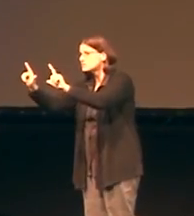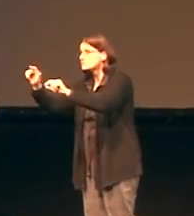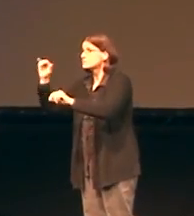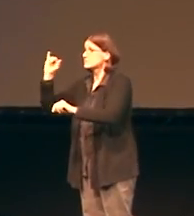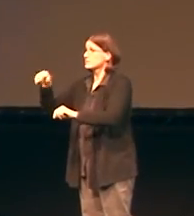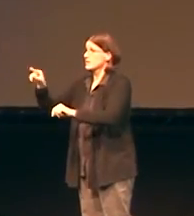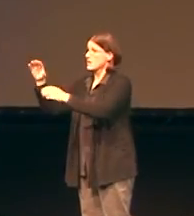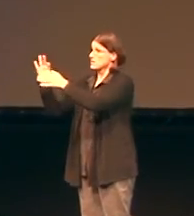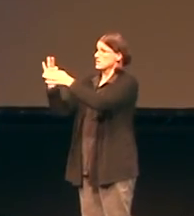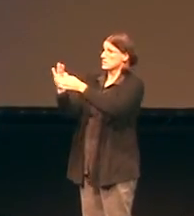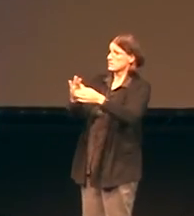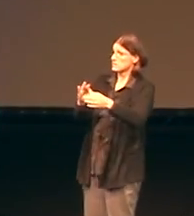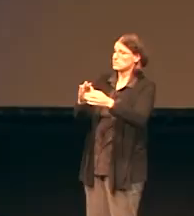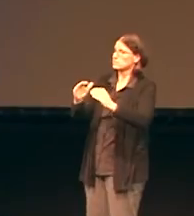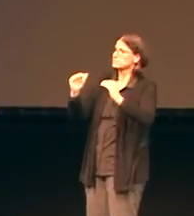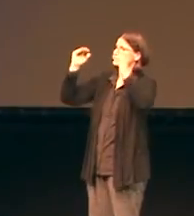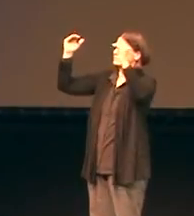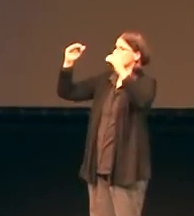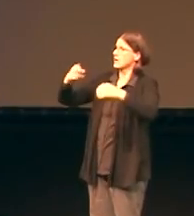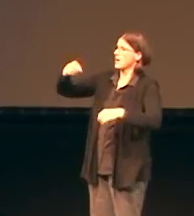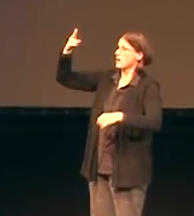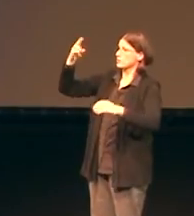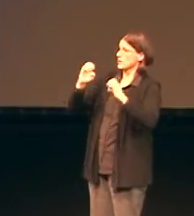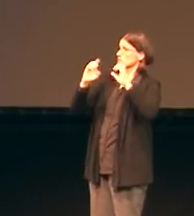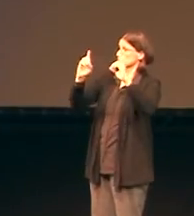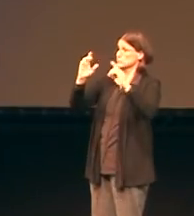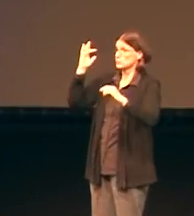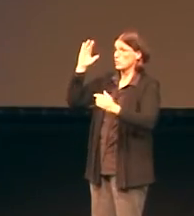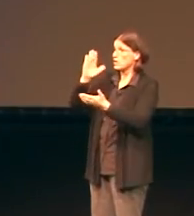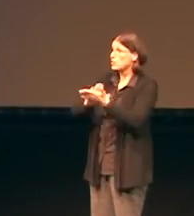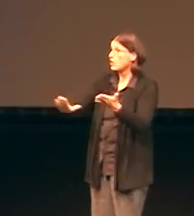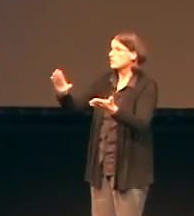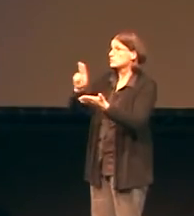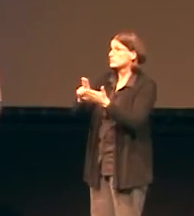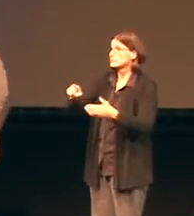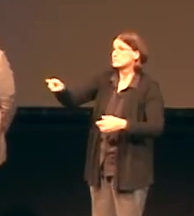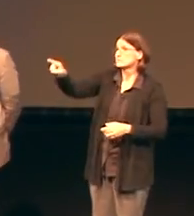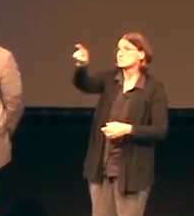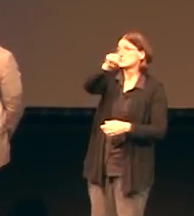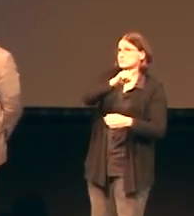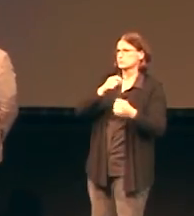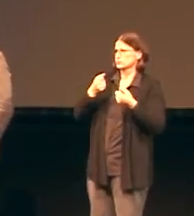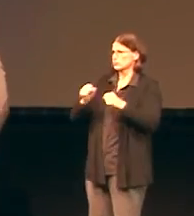institution is trying to reinvent the wheel in terms of figuring out how to caption media on our web